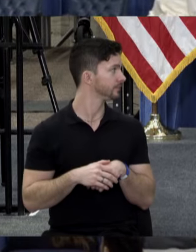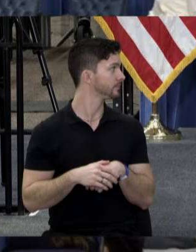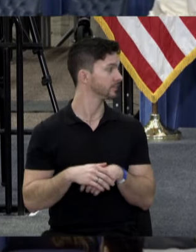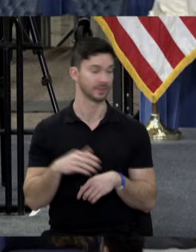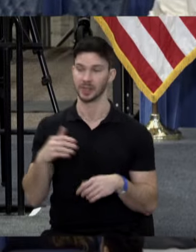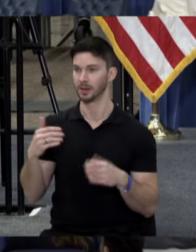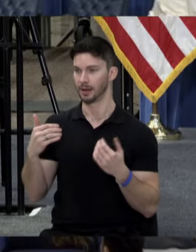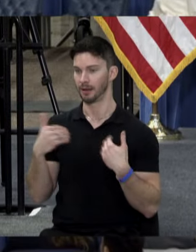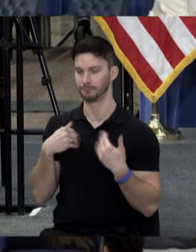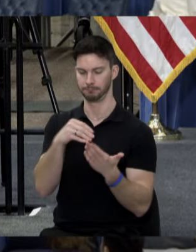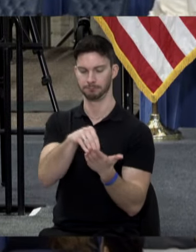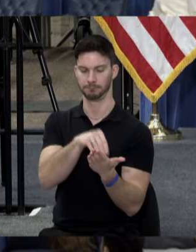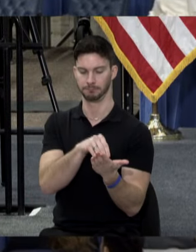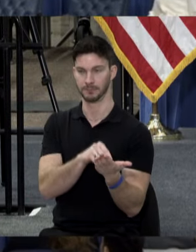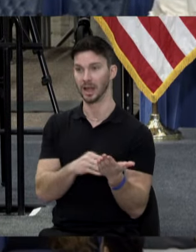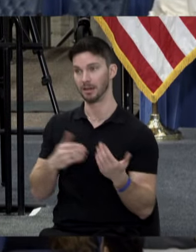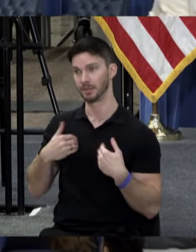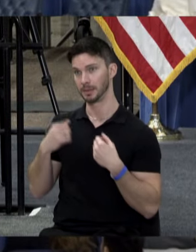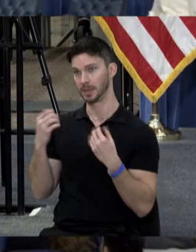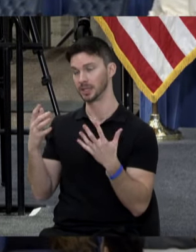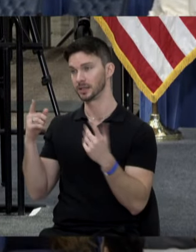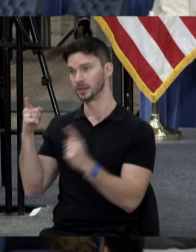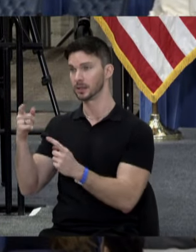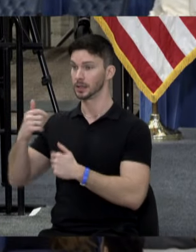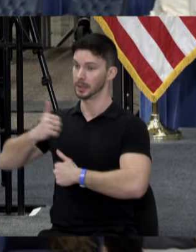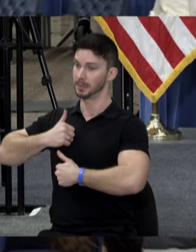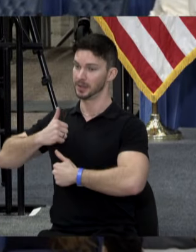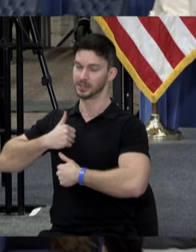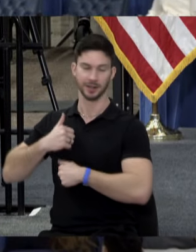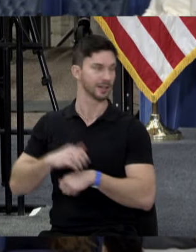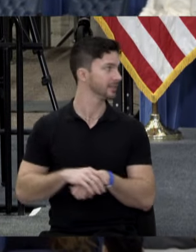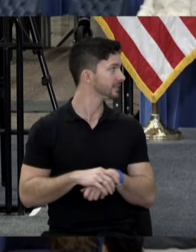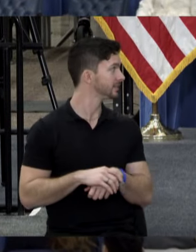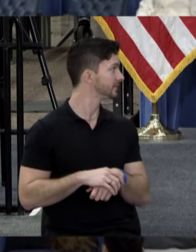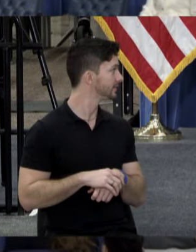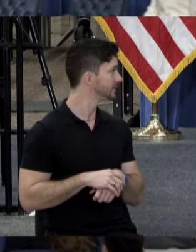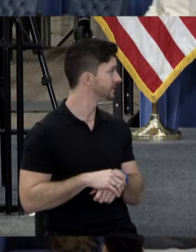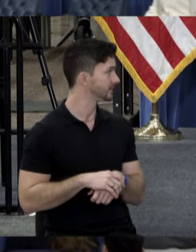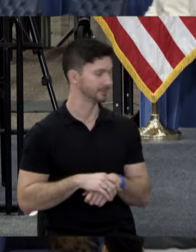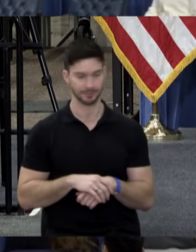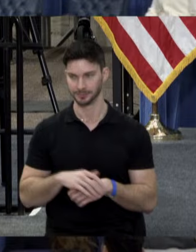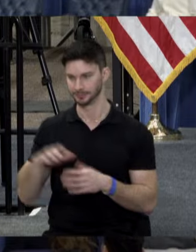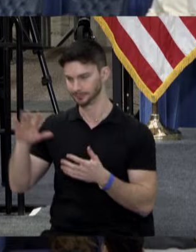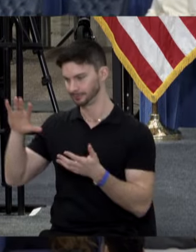of them. Being in the military, you always have. Don't start me yet. Okay. Anyway, you always use